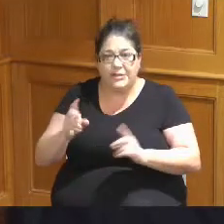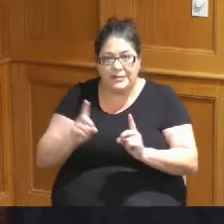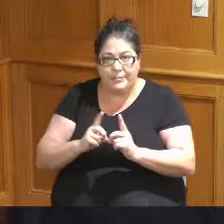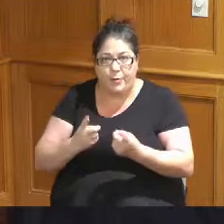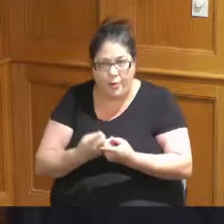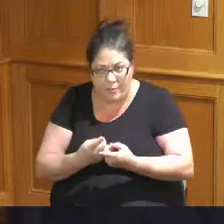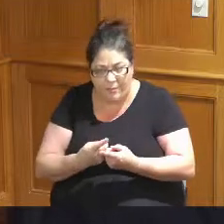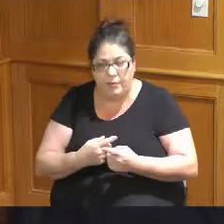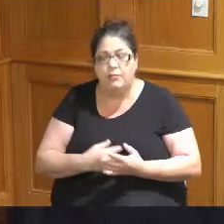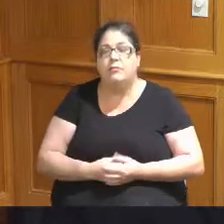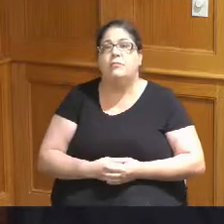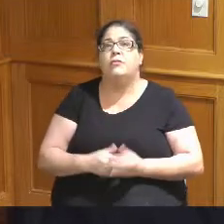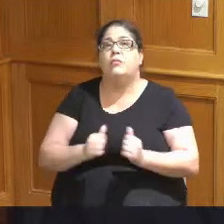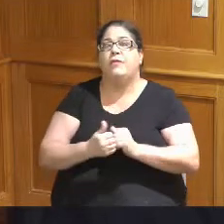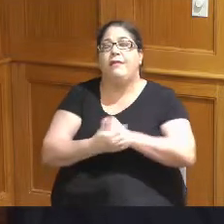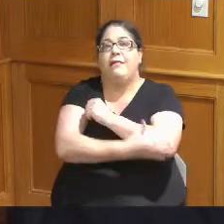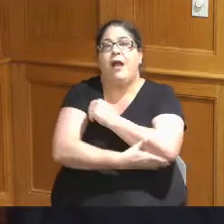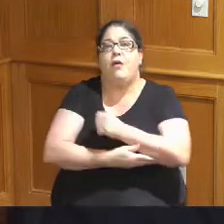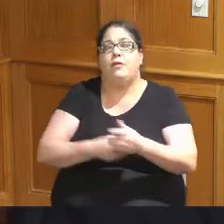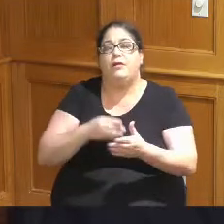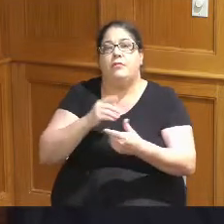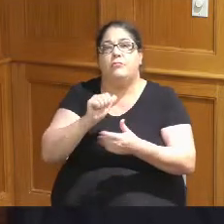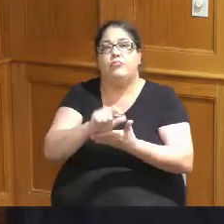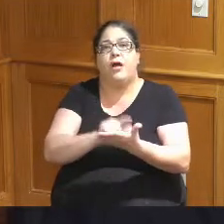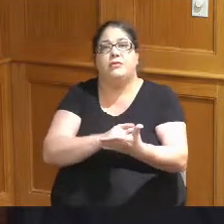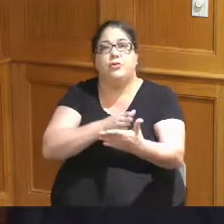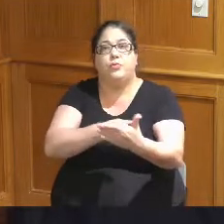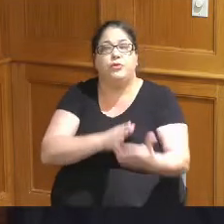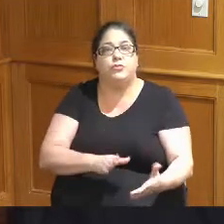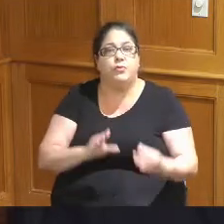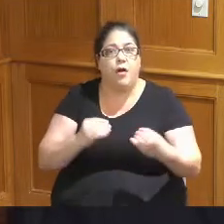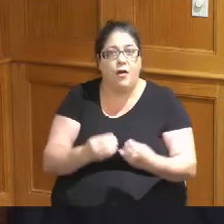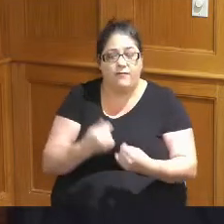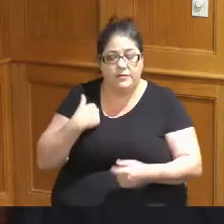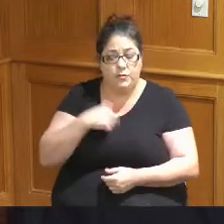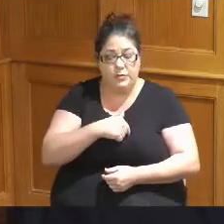well as with the County Prosecutor's office and the Administration is still fine with